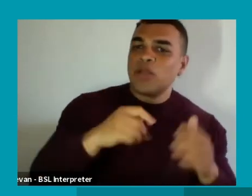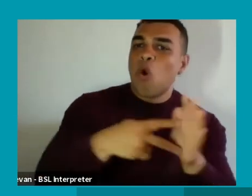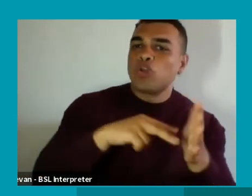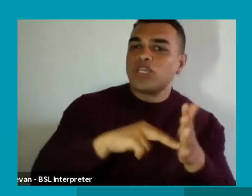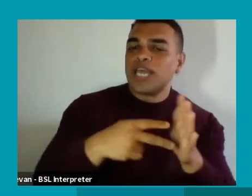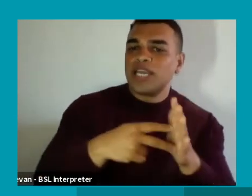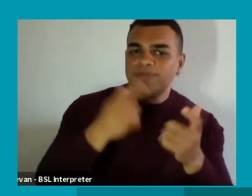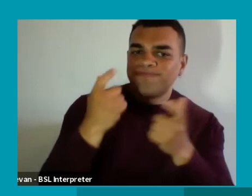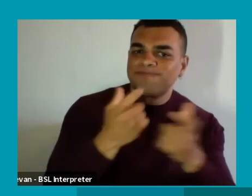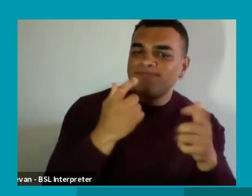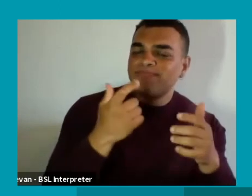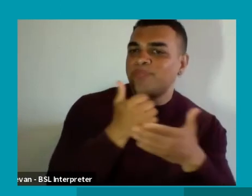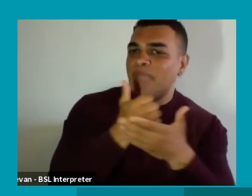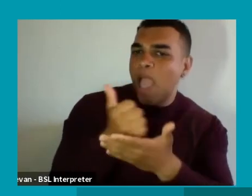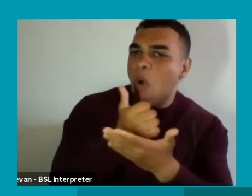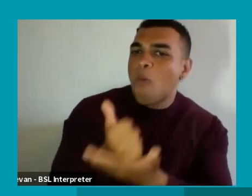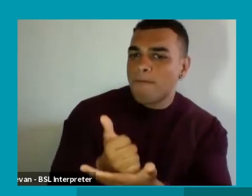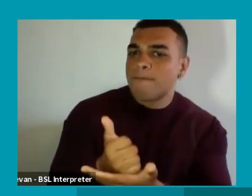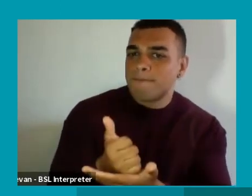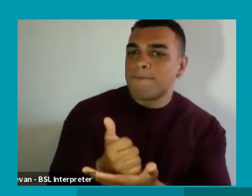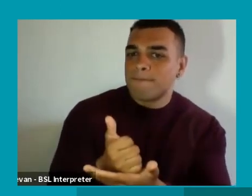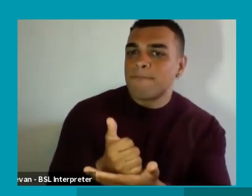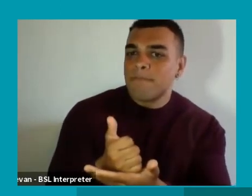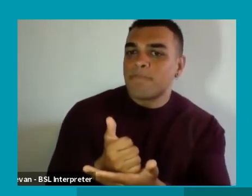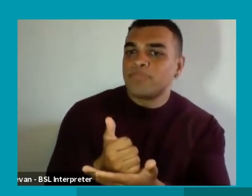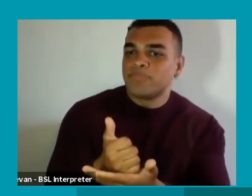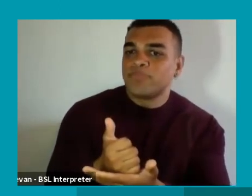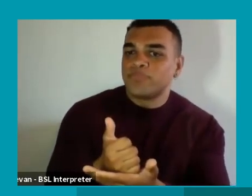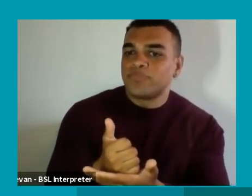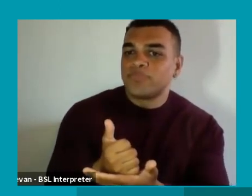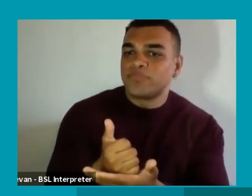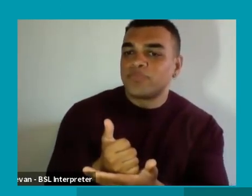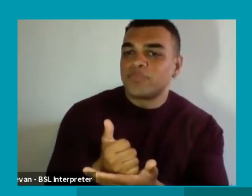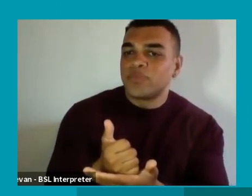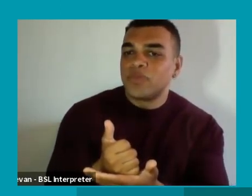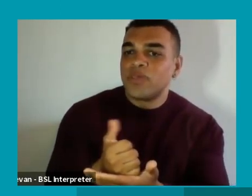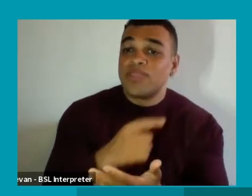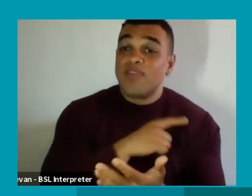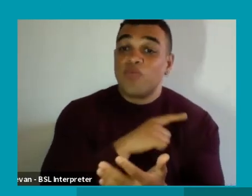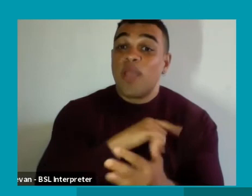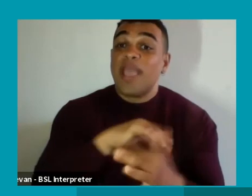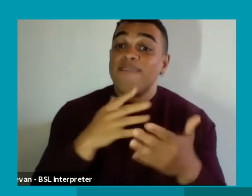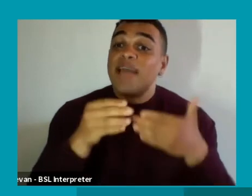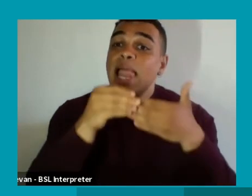very much down to the organization, which is why leadership level does tend to be the best and it'll be on the badge itself,